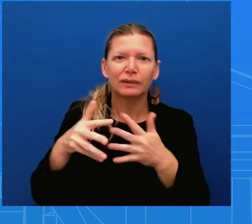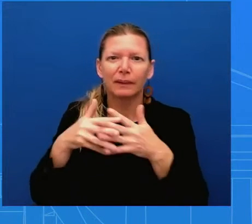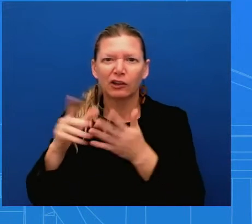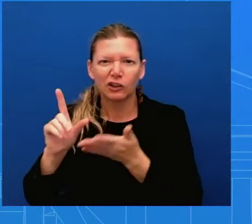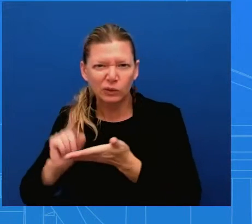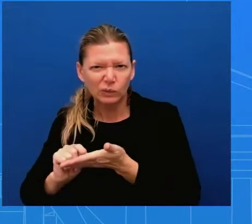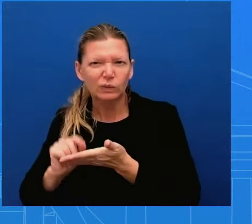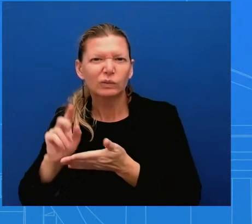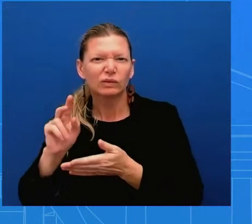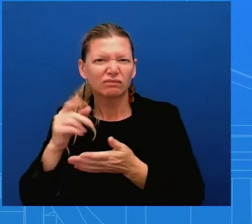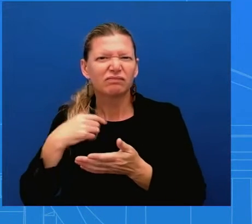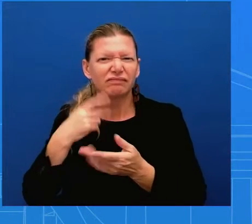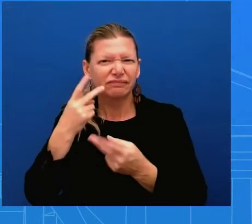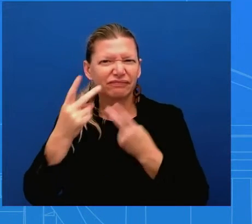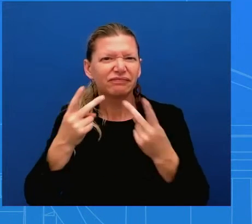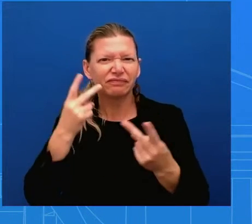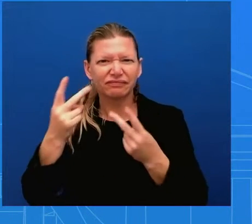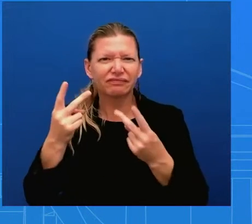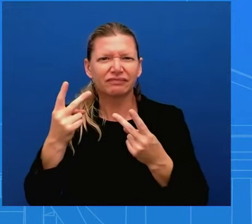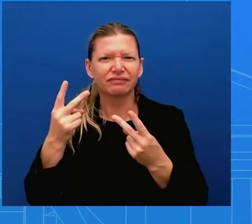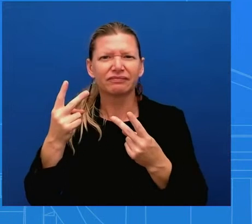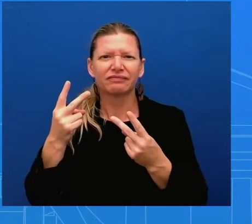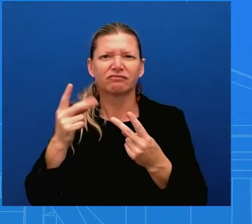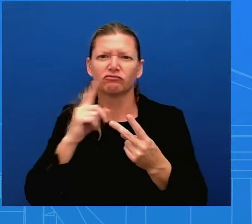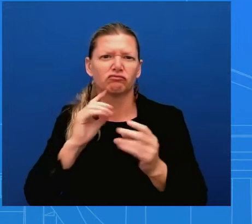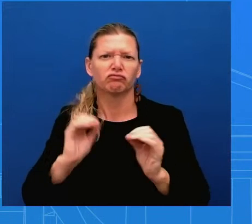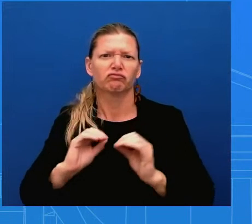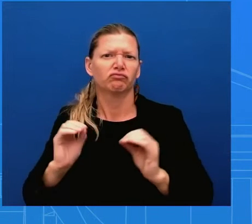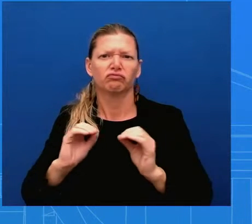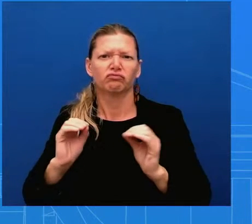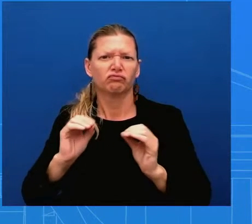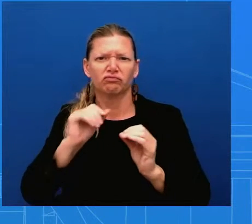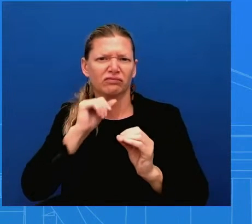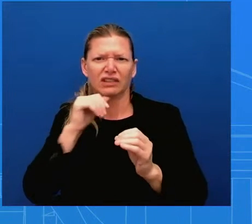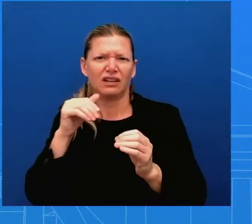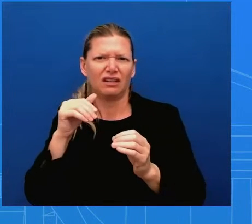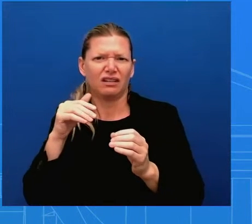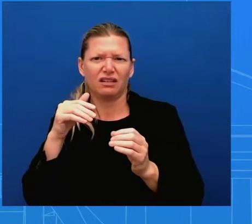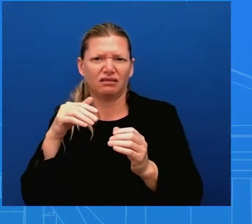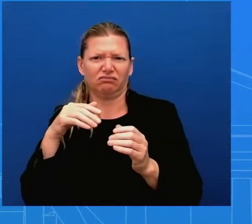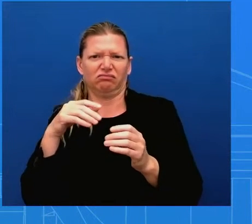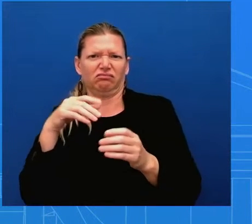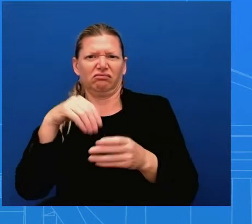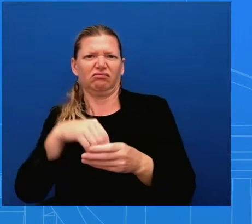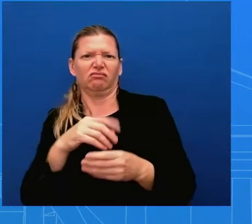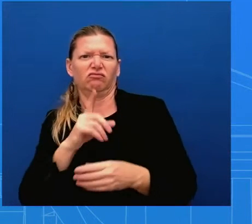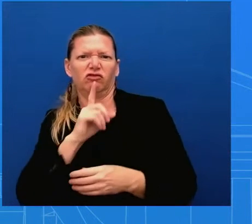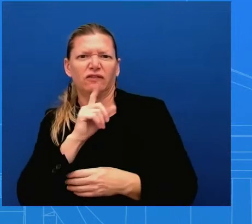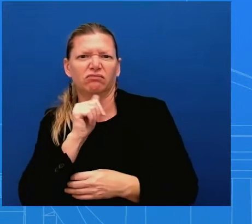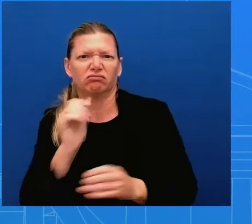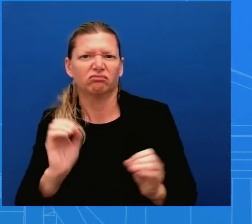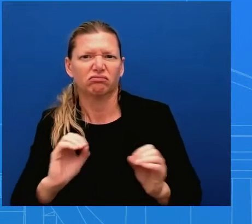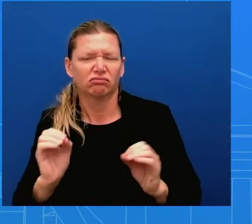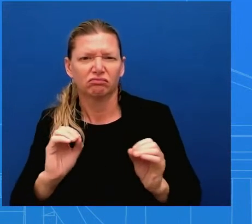on intelligence operations from the podium. So, I'm afraid I can't go further in trying to answer your question. But it's a reasonable question if, in fact,